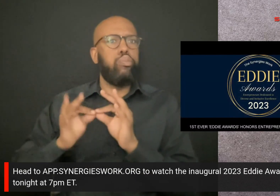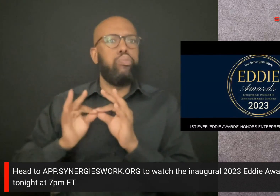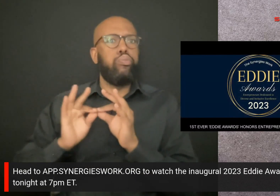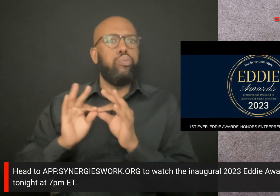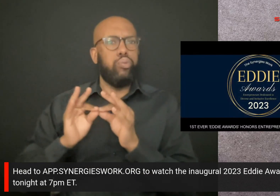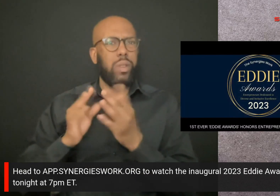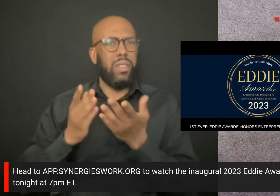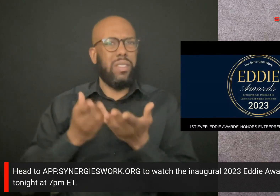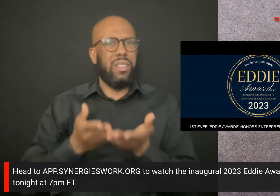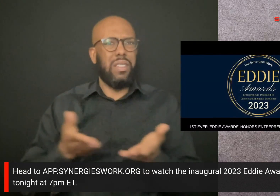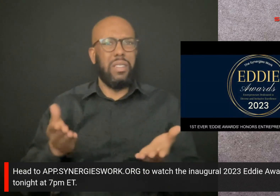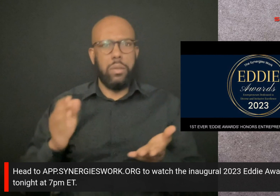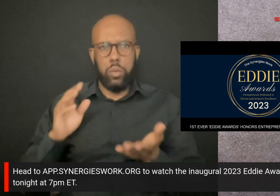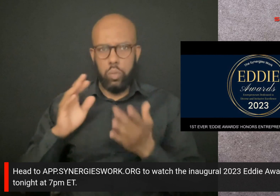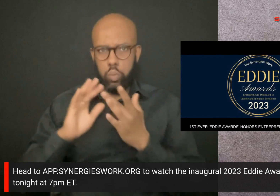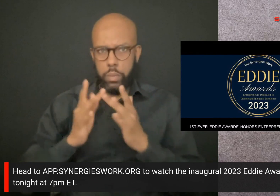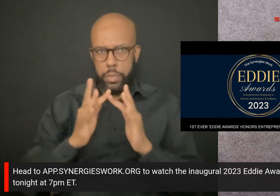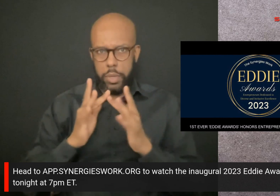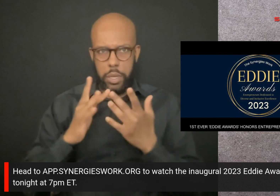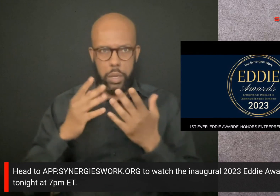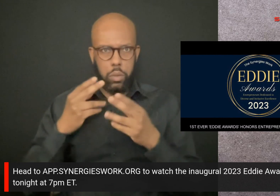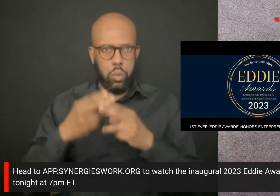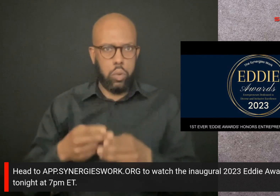app Dot synergieswork.org